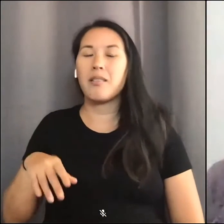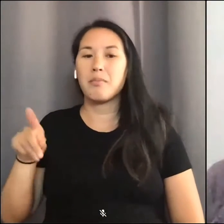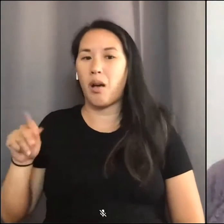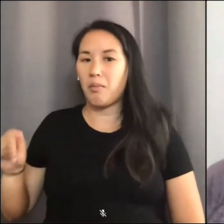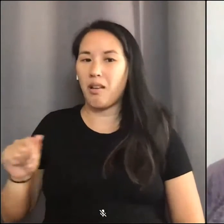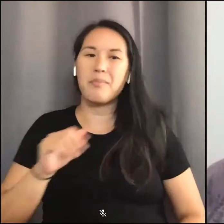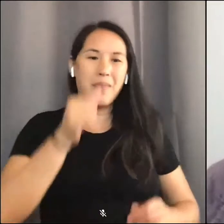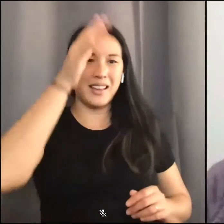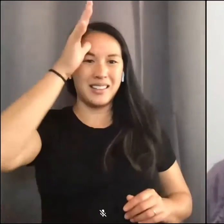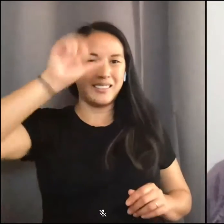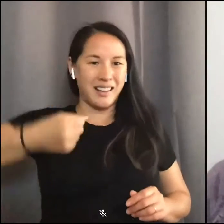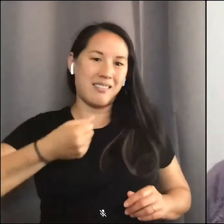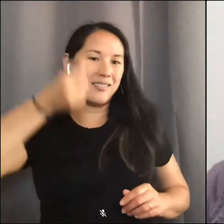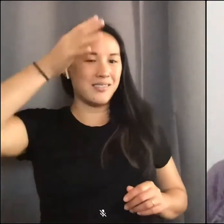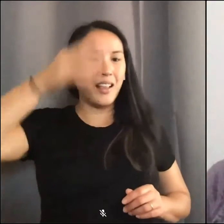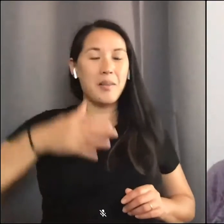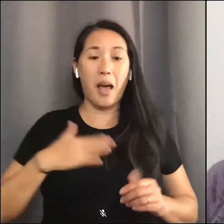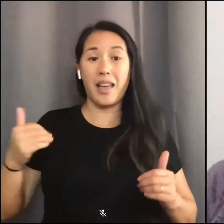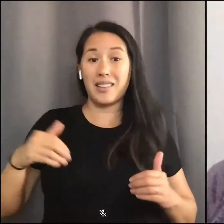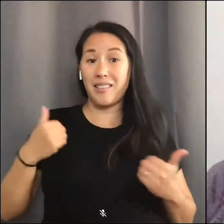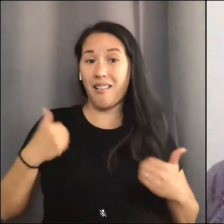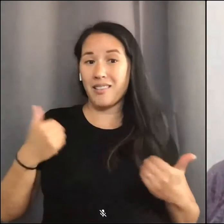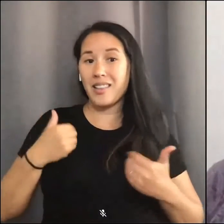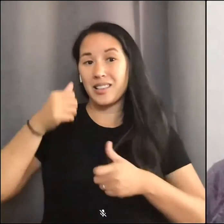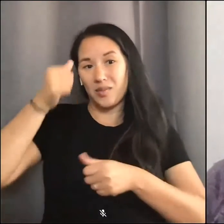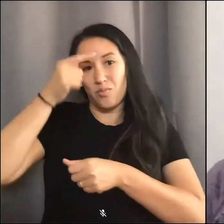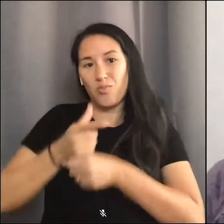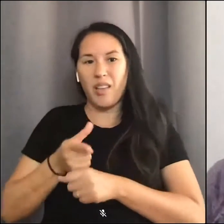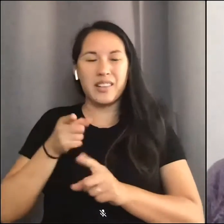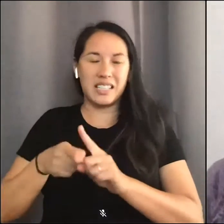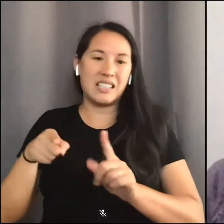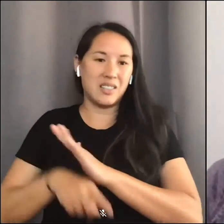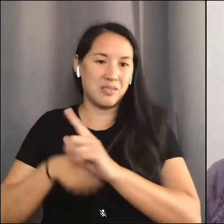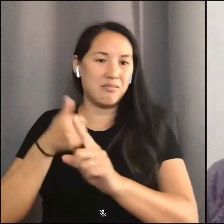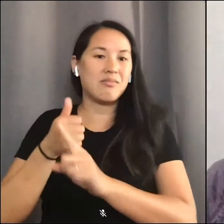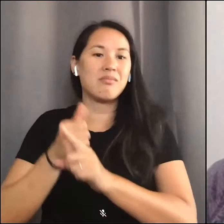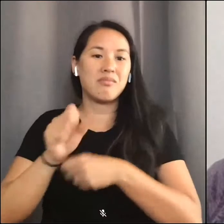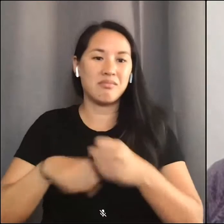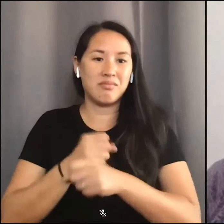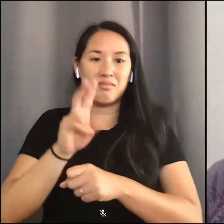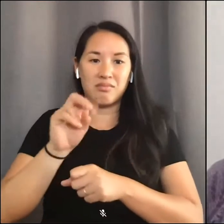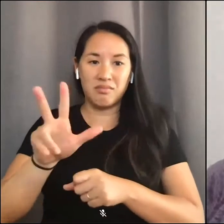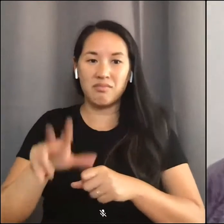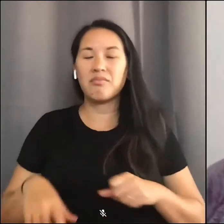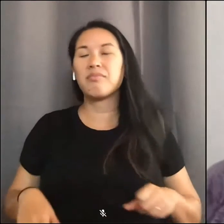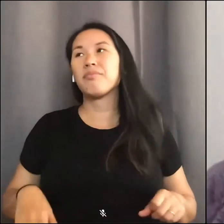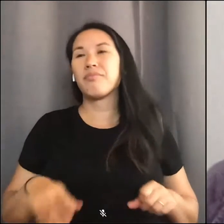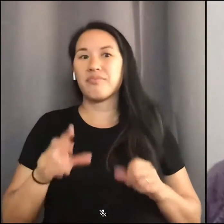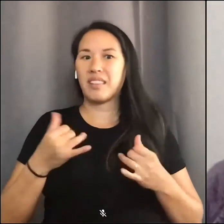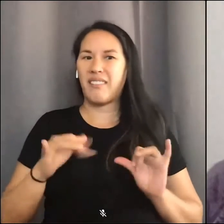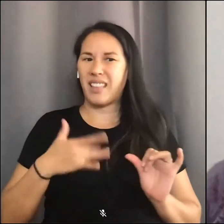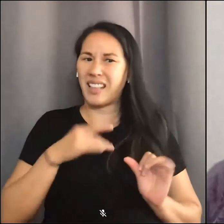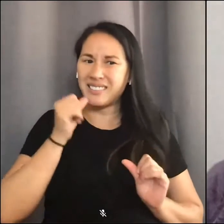my youngest brother damon he died by suicide in 2003 um and it still seems like yesterday um and